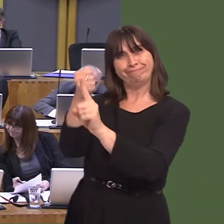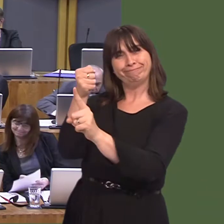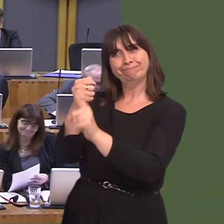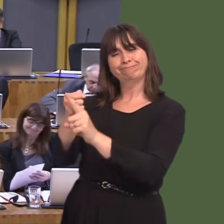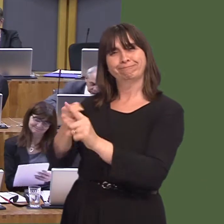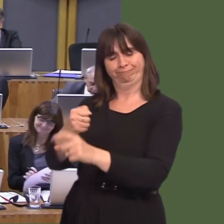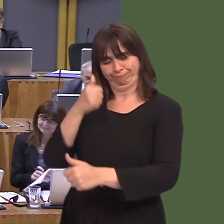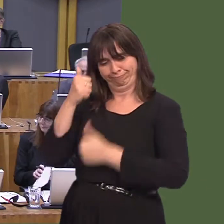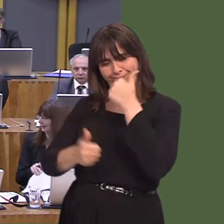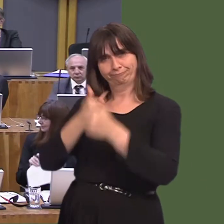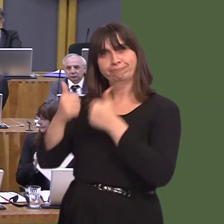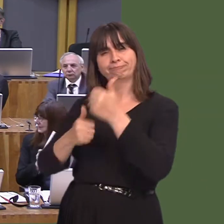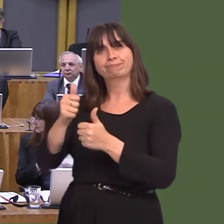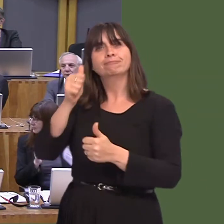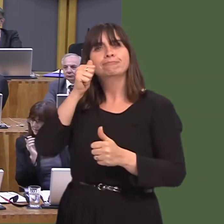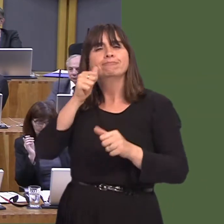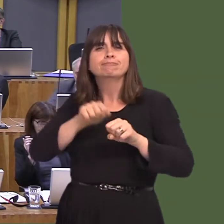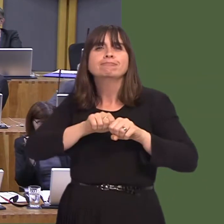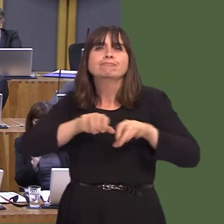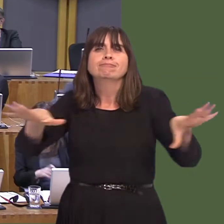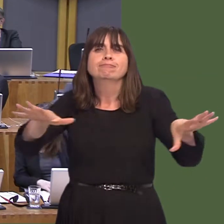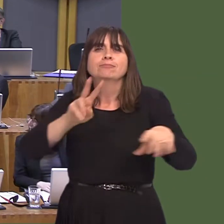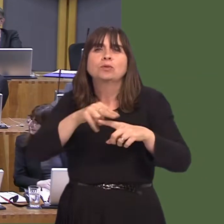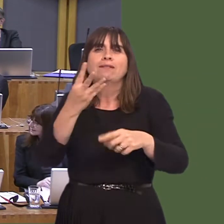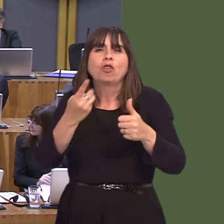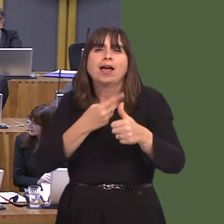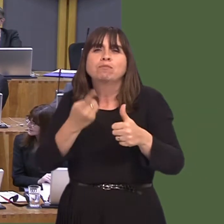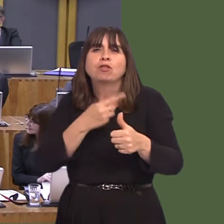I know, in the press release that was sent out on 24 April, Arriva Trains acknowledged